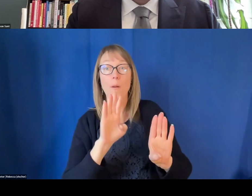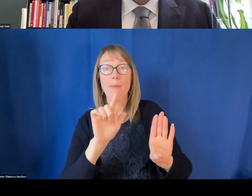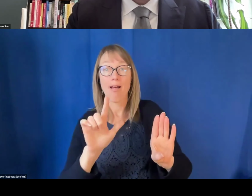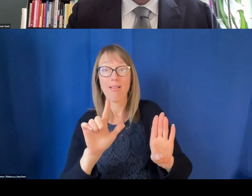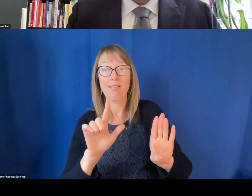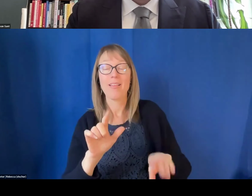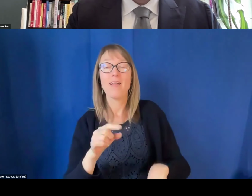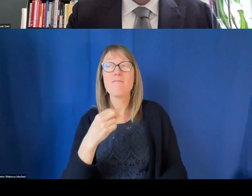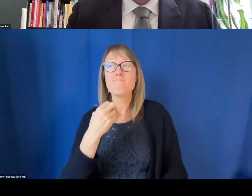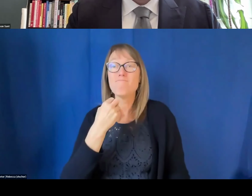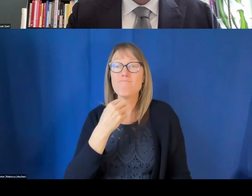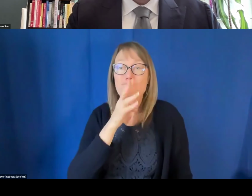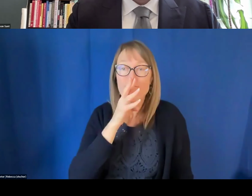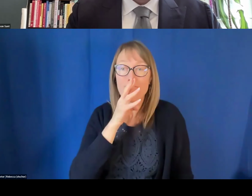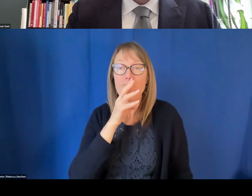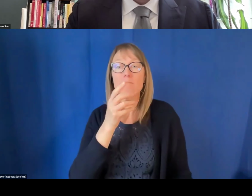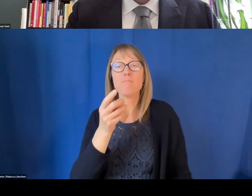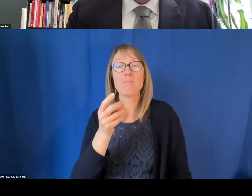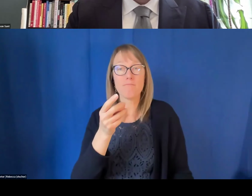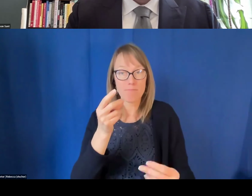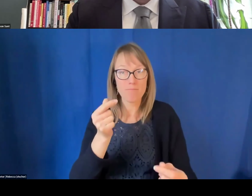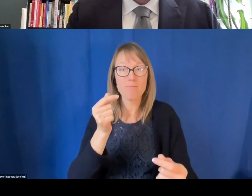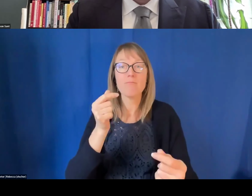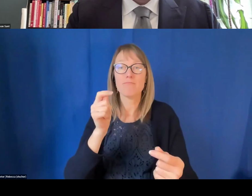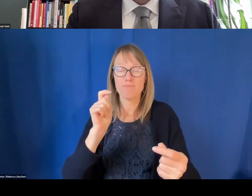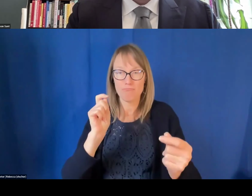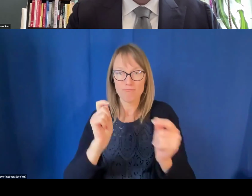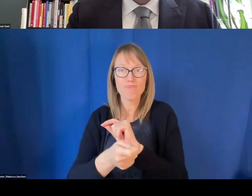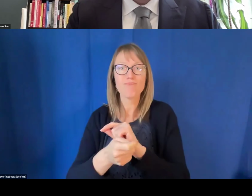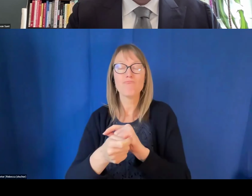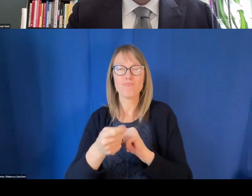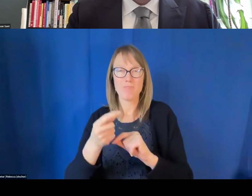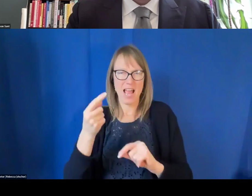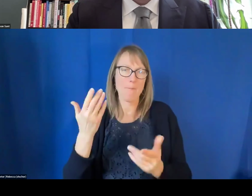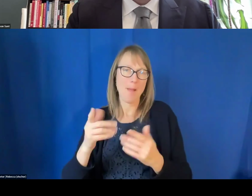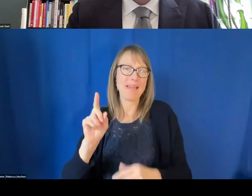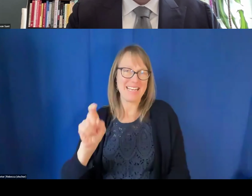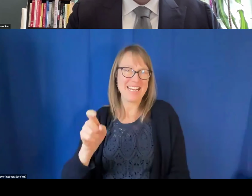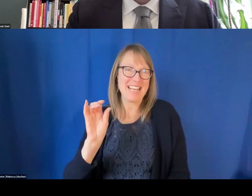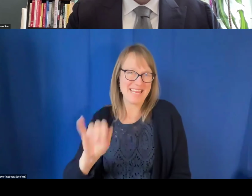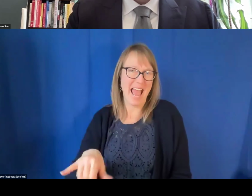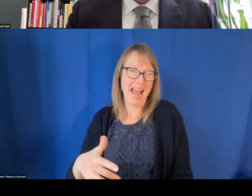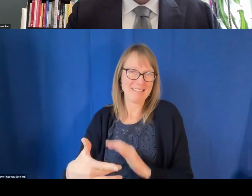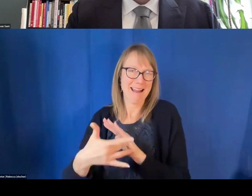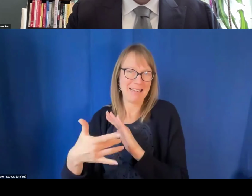at some point to be able to do that or, and expanding this thought about technology,